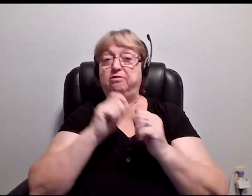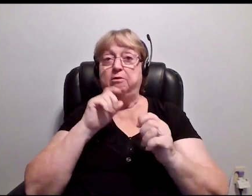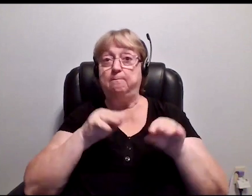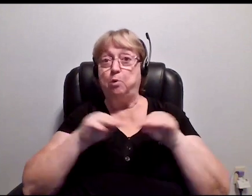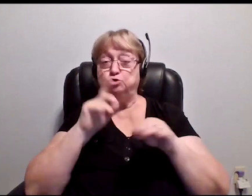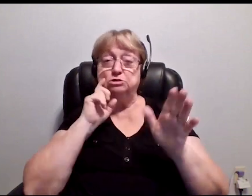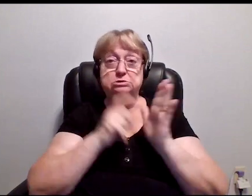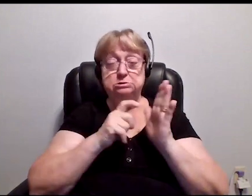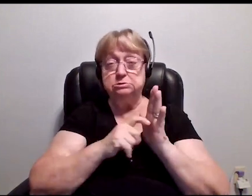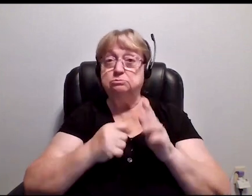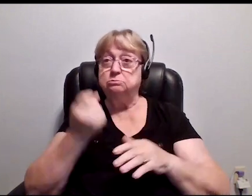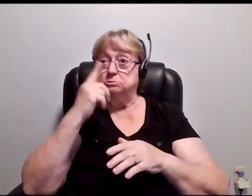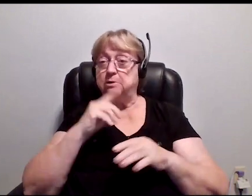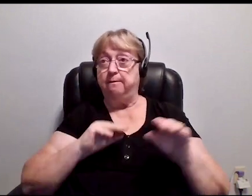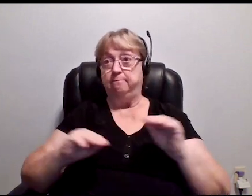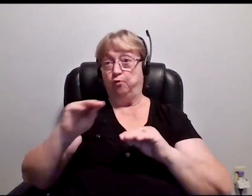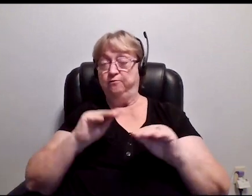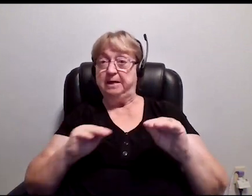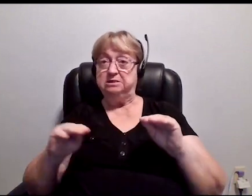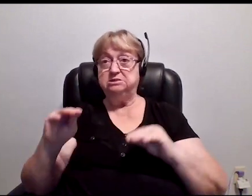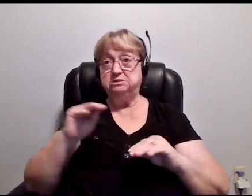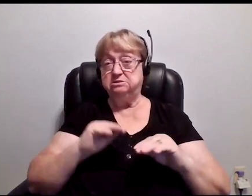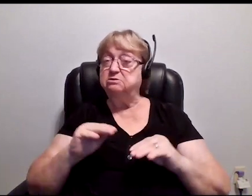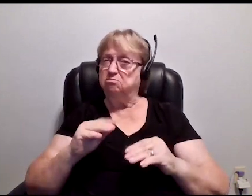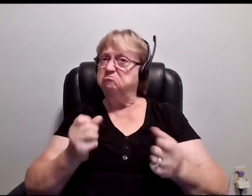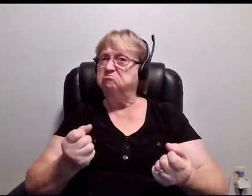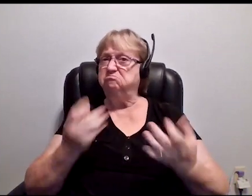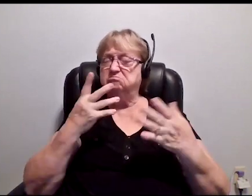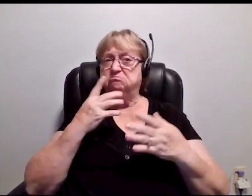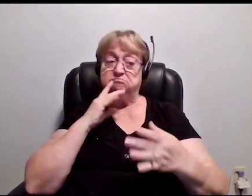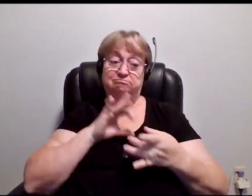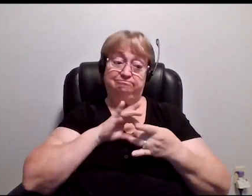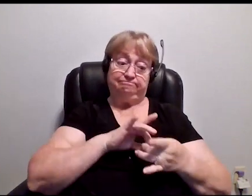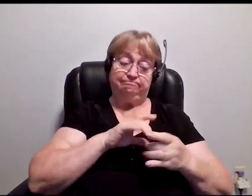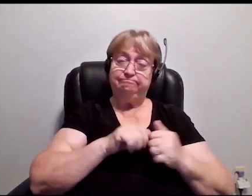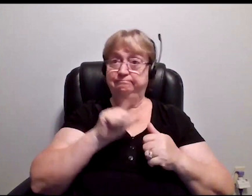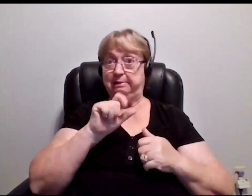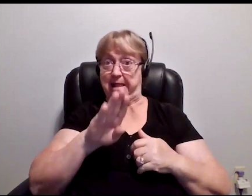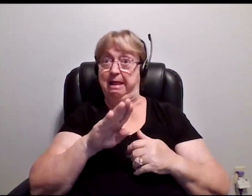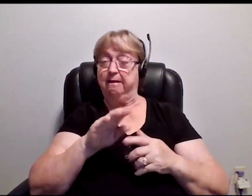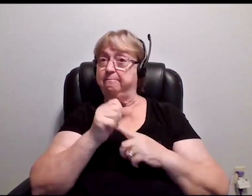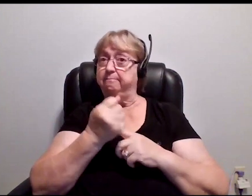A lot of the findings were specifically about the laboratory setting, which is wonderful that we have these access tools